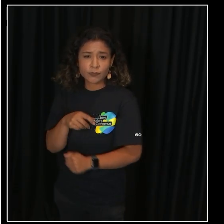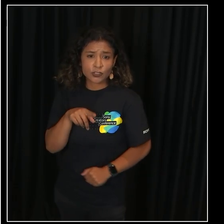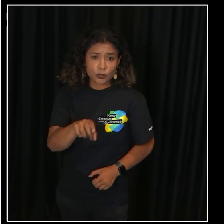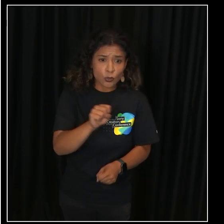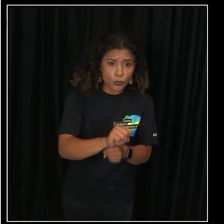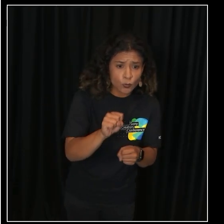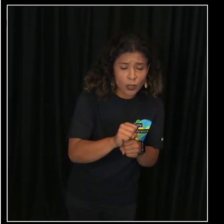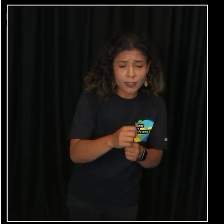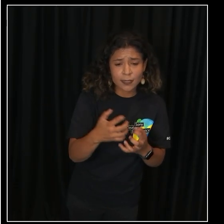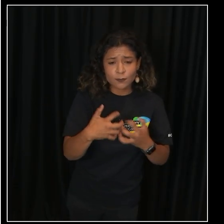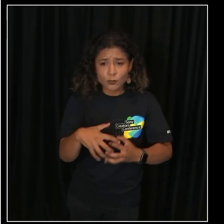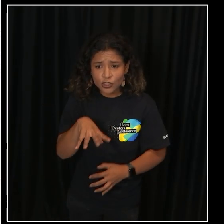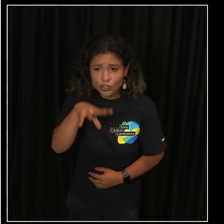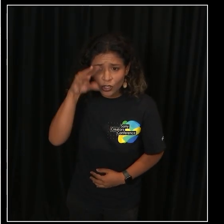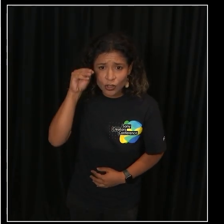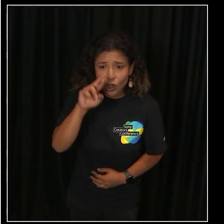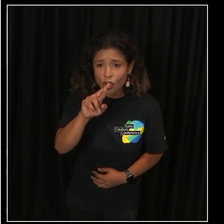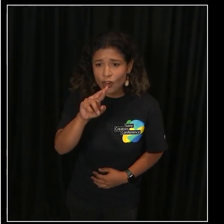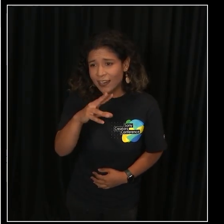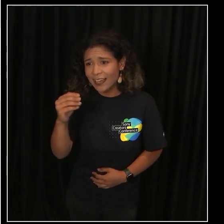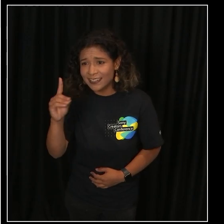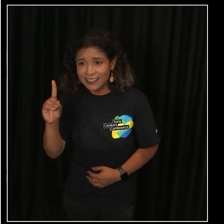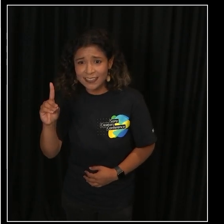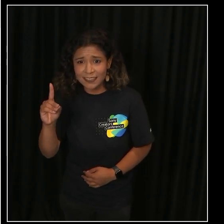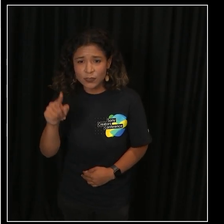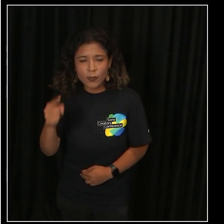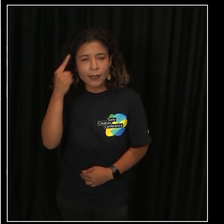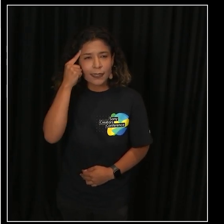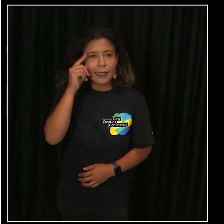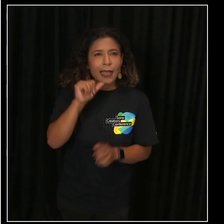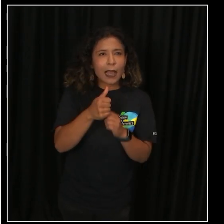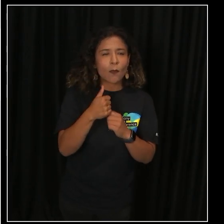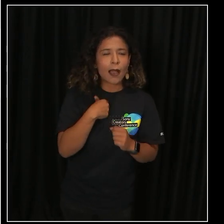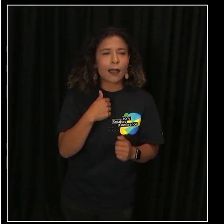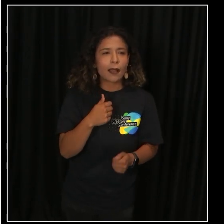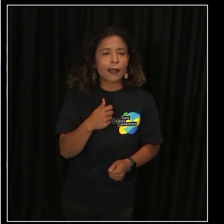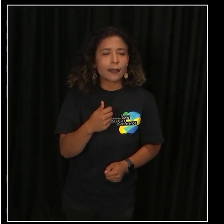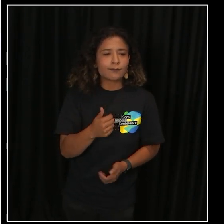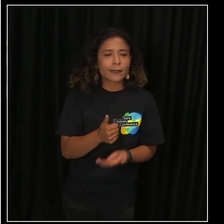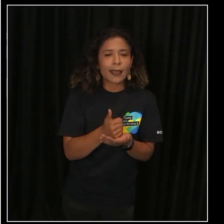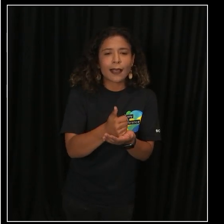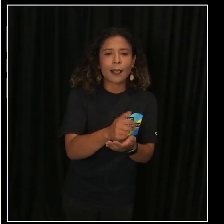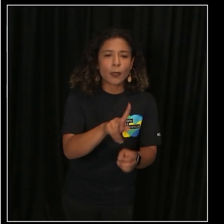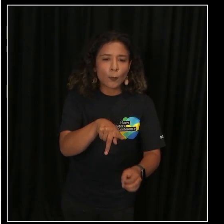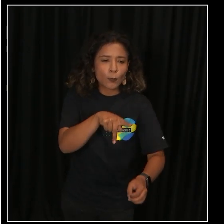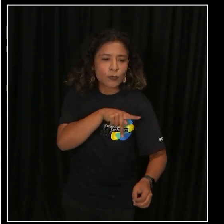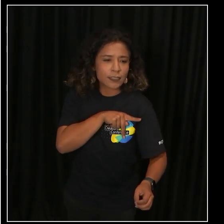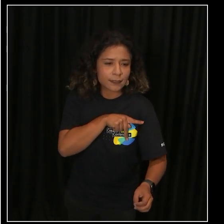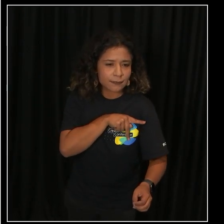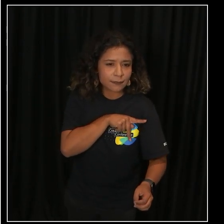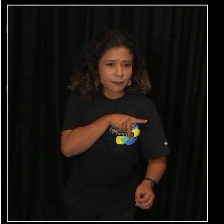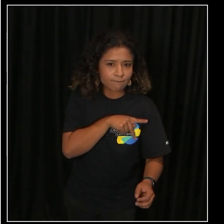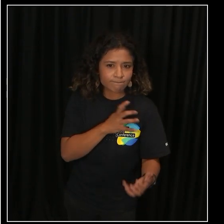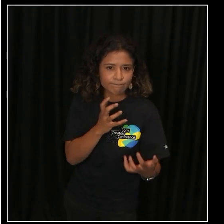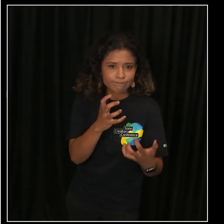machine learning R&D, and we're thinking about how that can help with personalization masks, like you see on this monkey crew here,